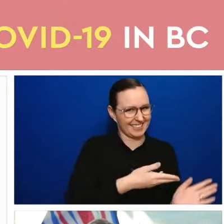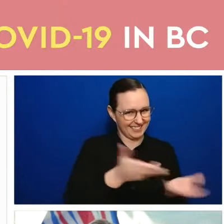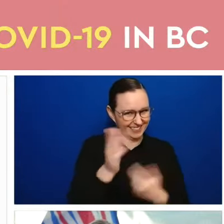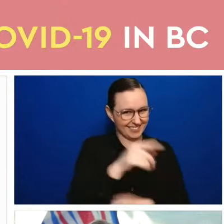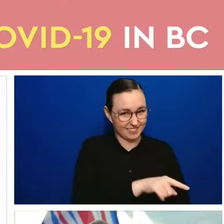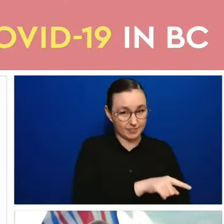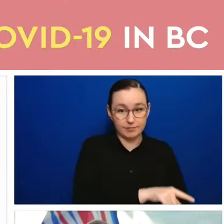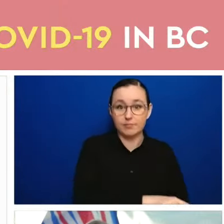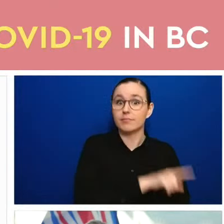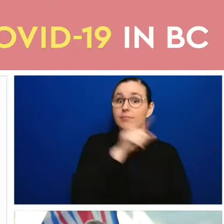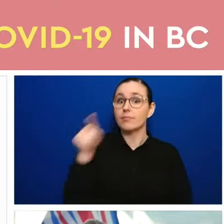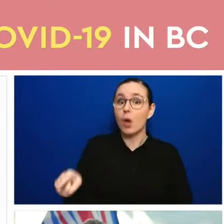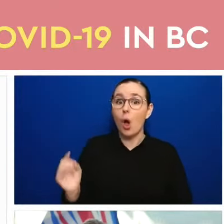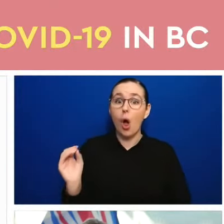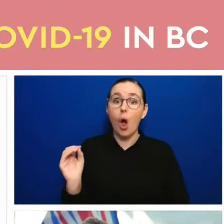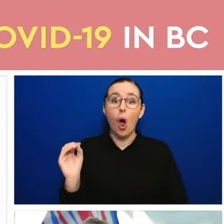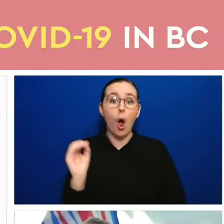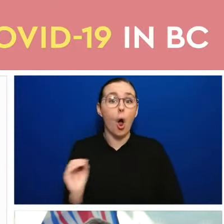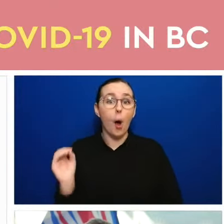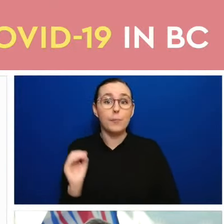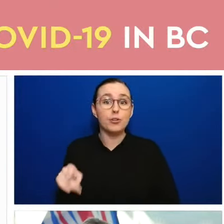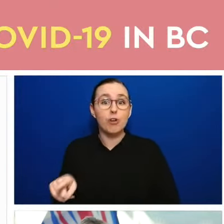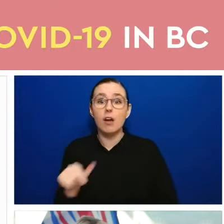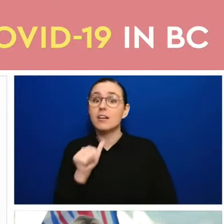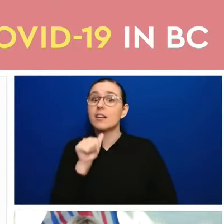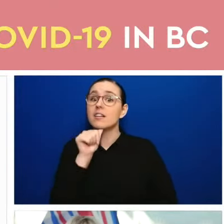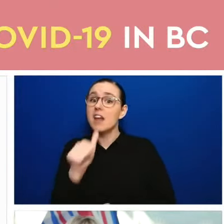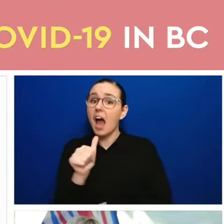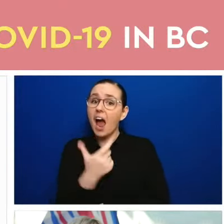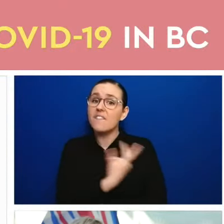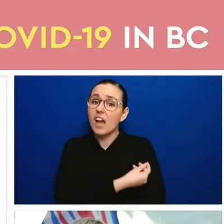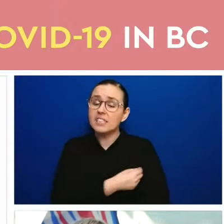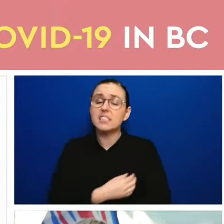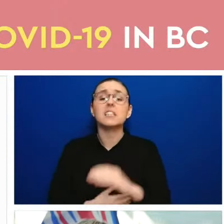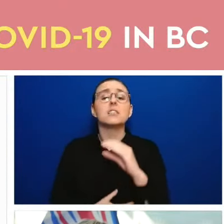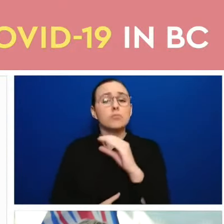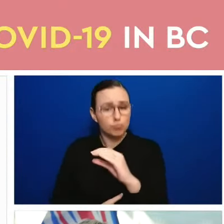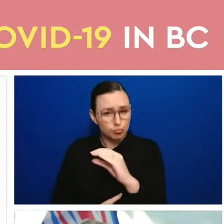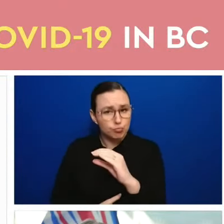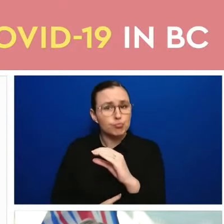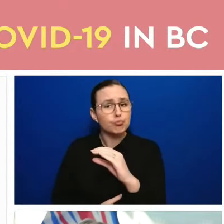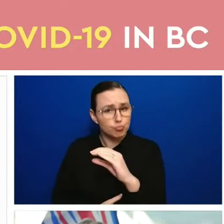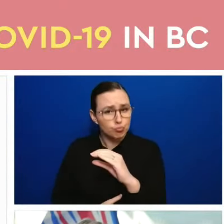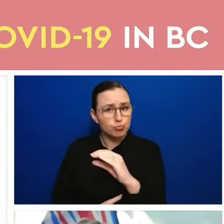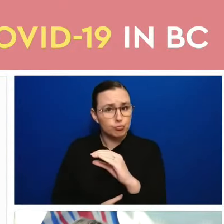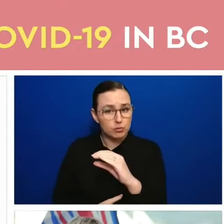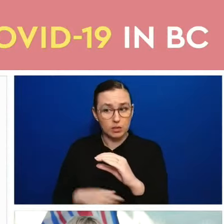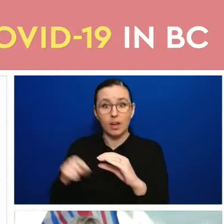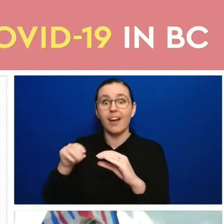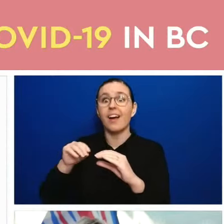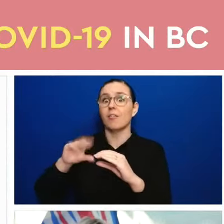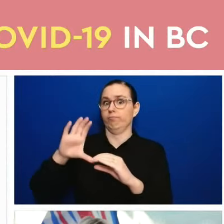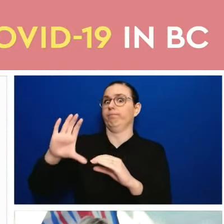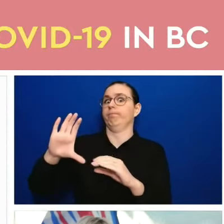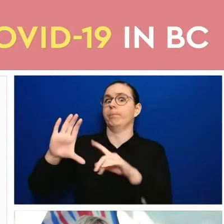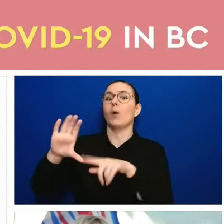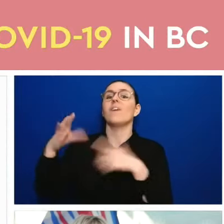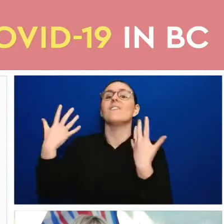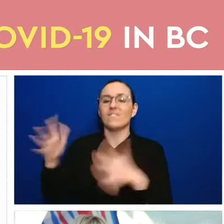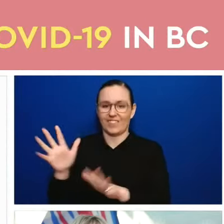were not vaccinated. Now with Omicron, the